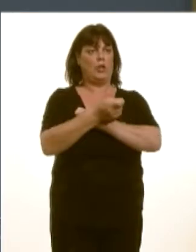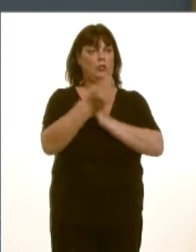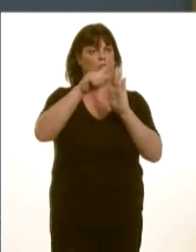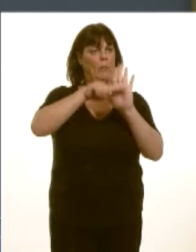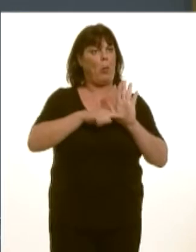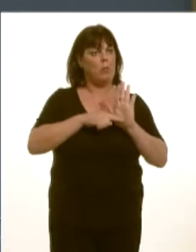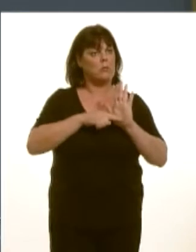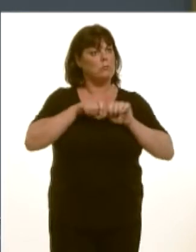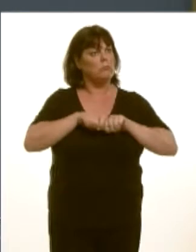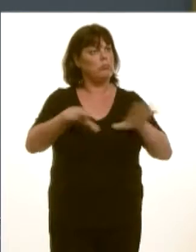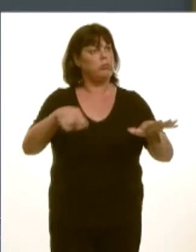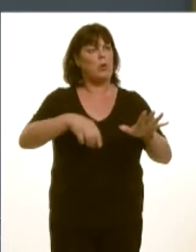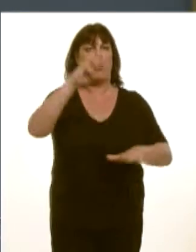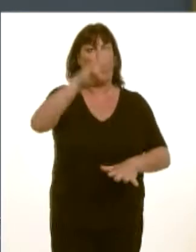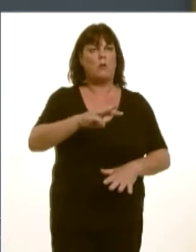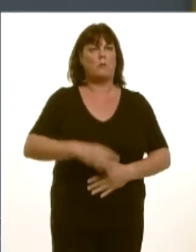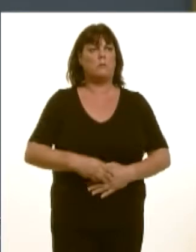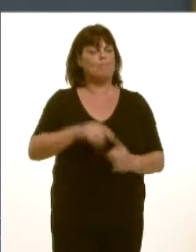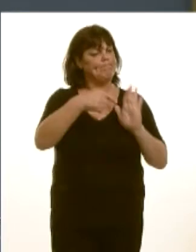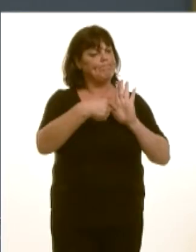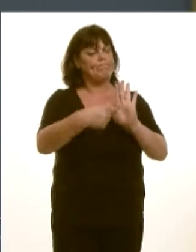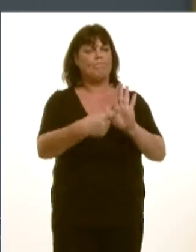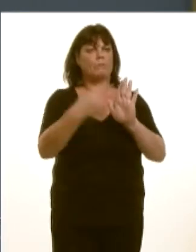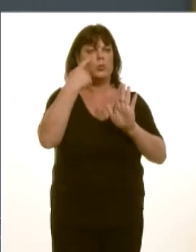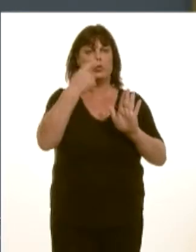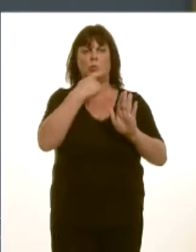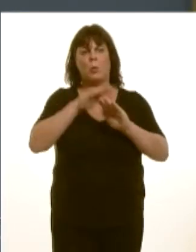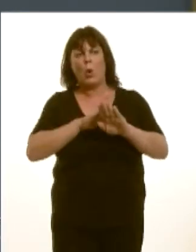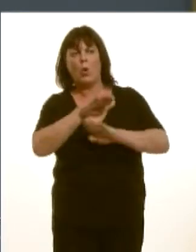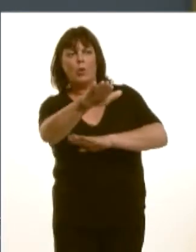The summary highlights the lack of a long-term national commitment on dementia and the society